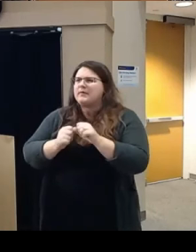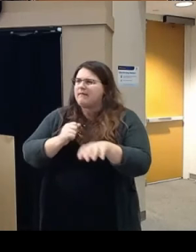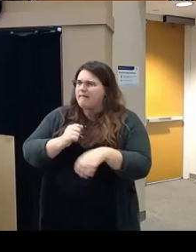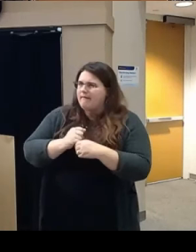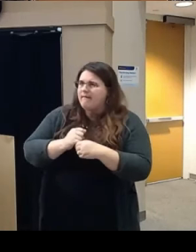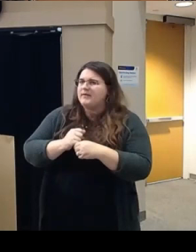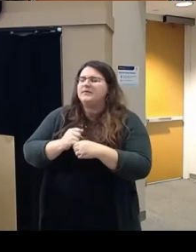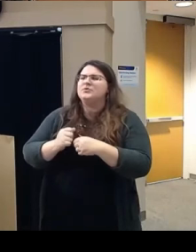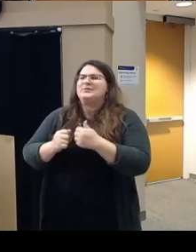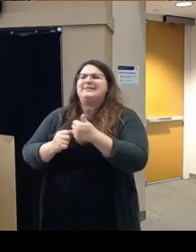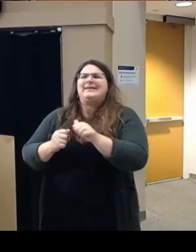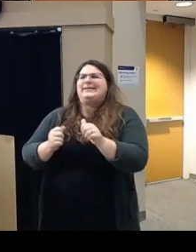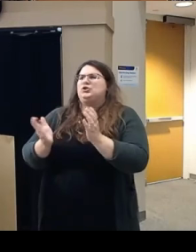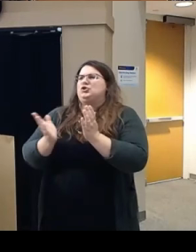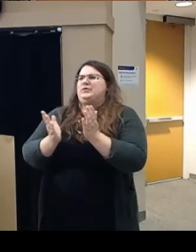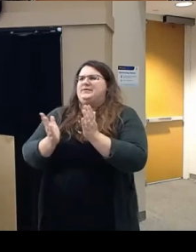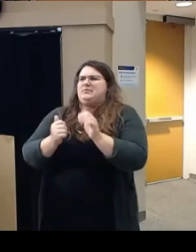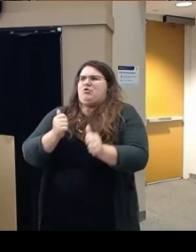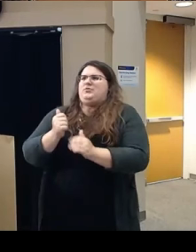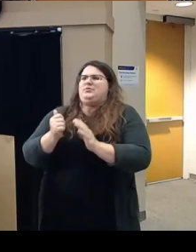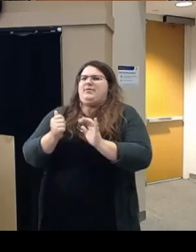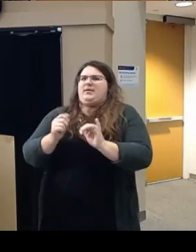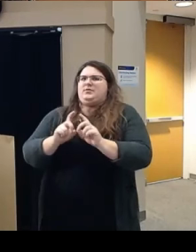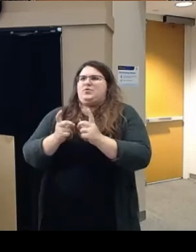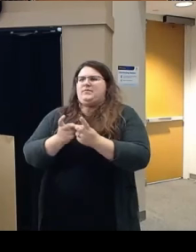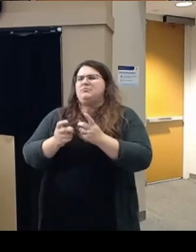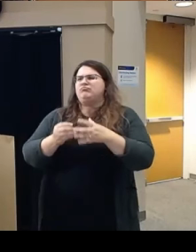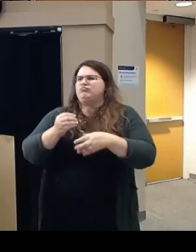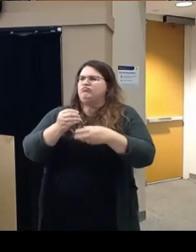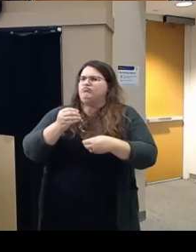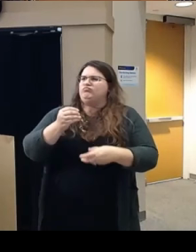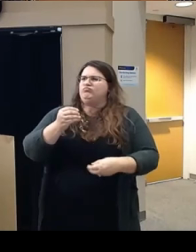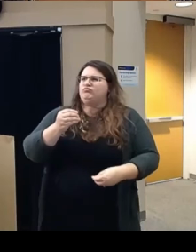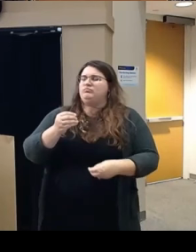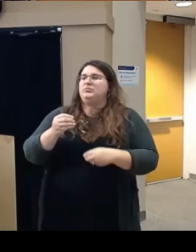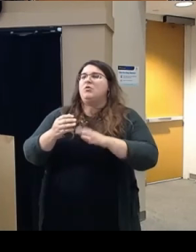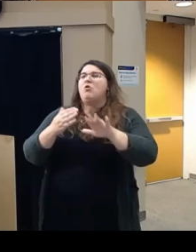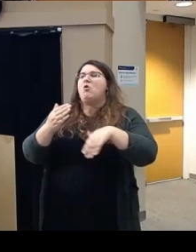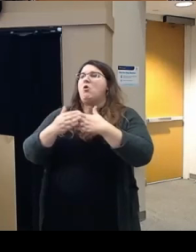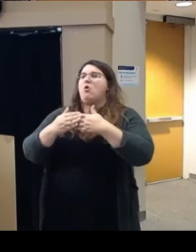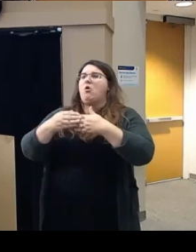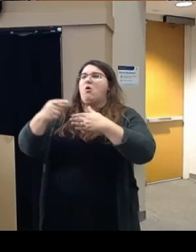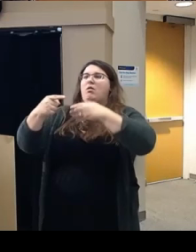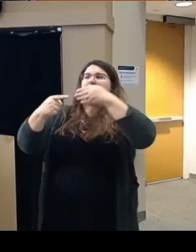services within this department so that's all you have to do for the episode and then you go